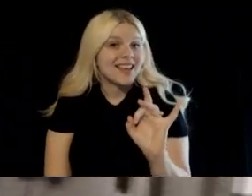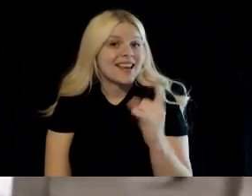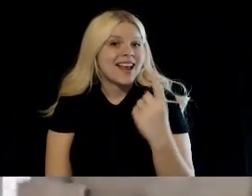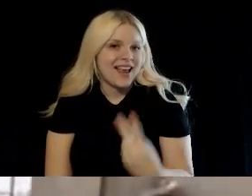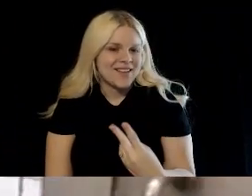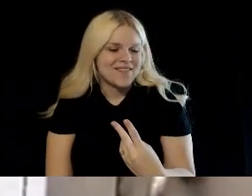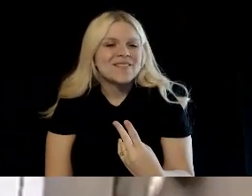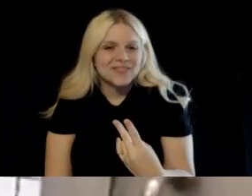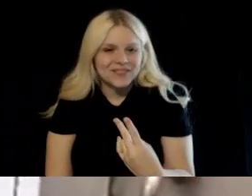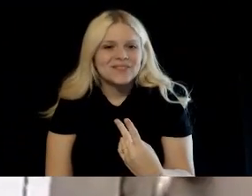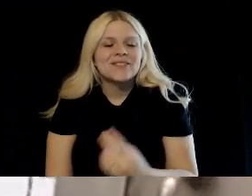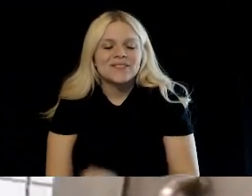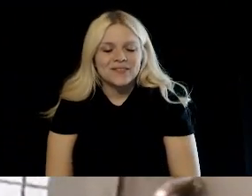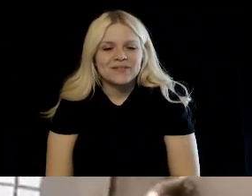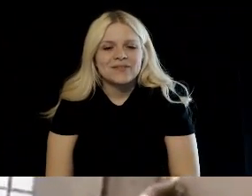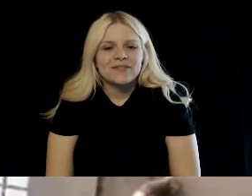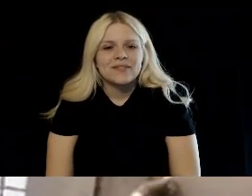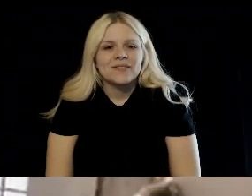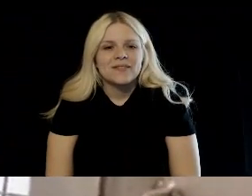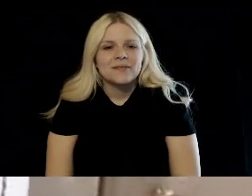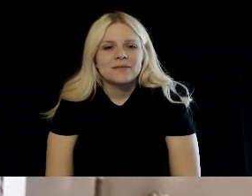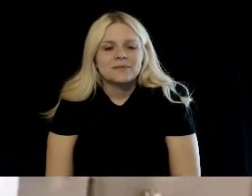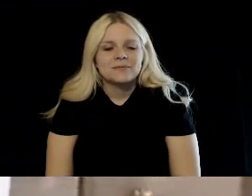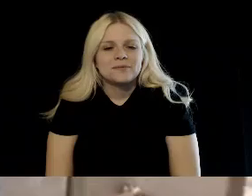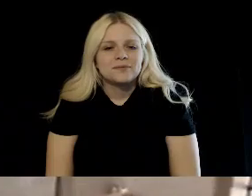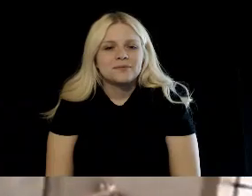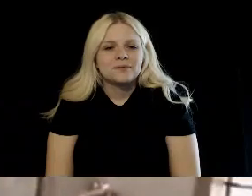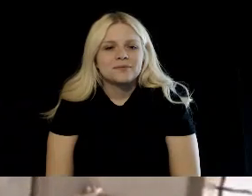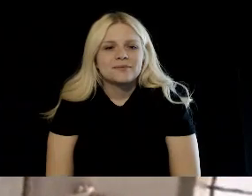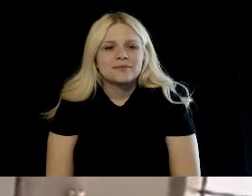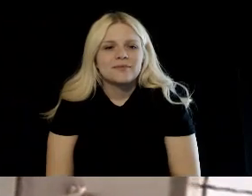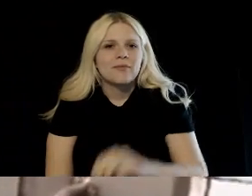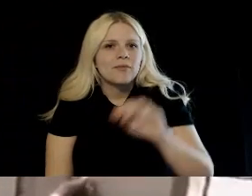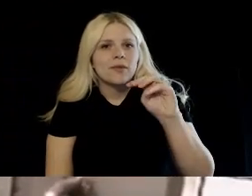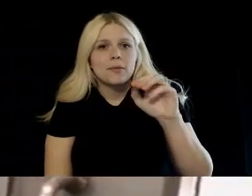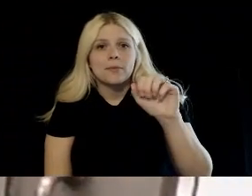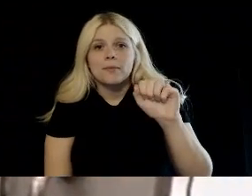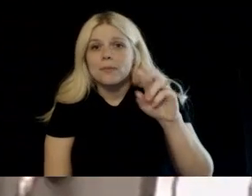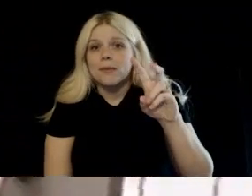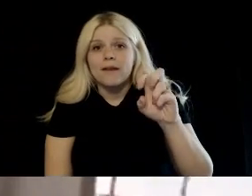This is kind of Maverick's specialty. What we're going to do with him is a rear